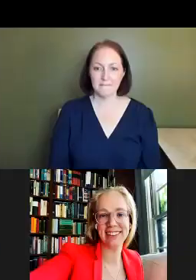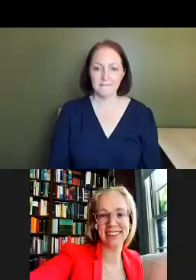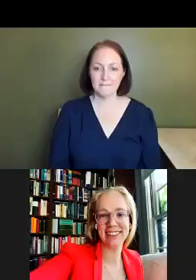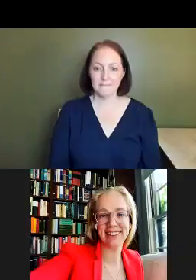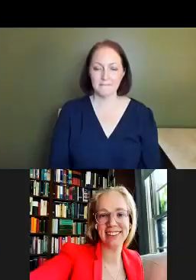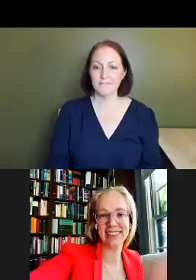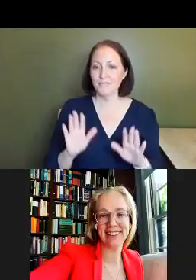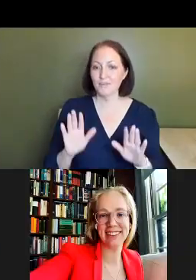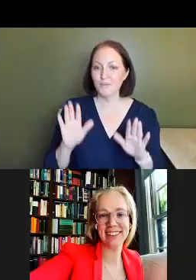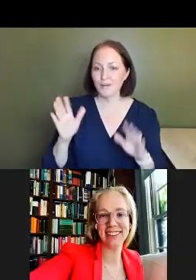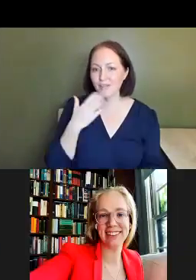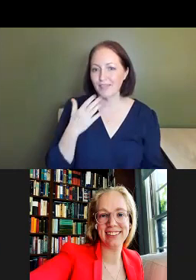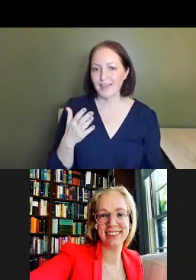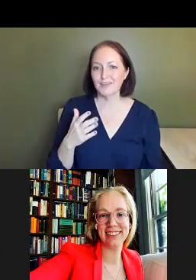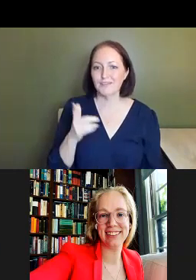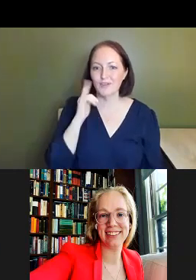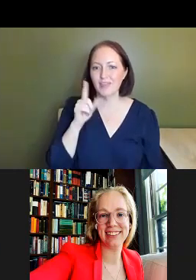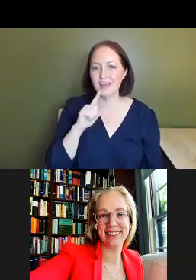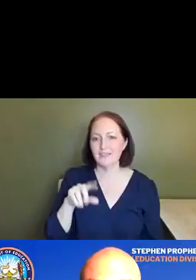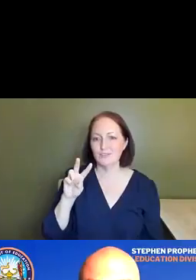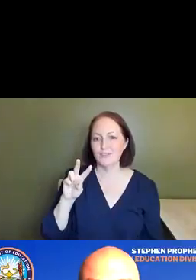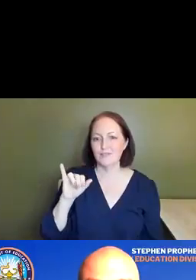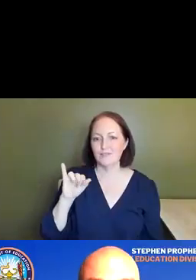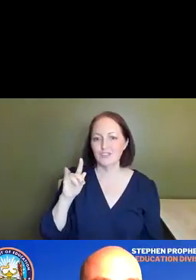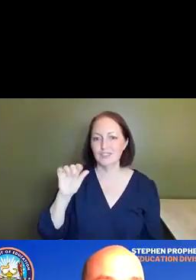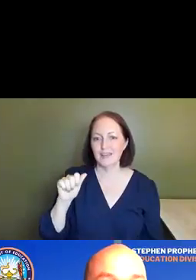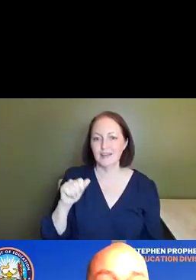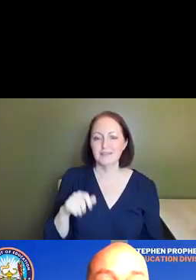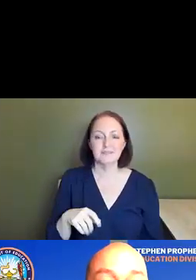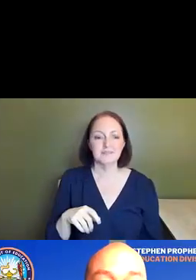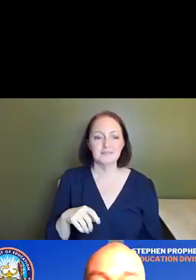Stephen Propheter: Wonderful. Thank you for that Virginia. And I will ask the team to